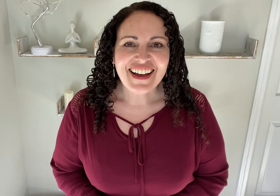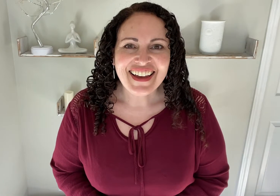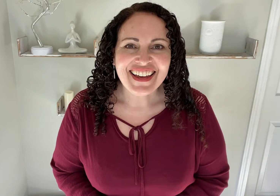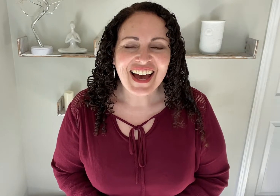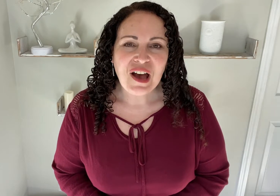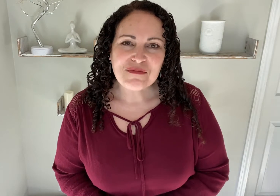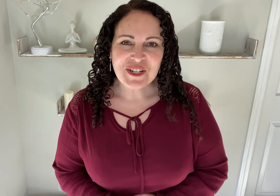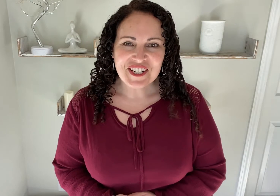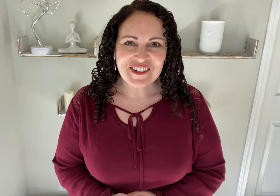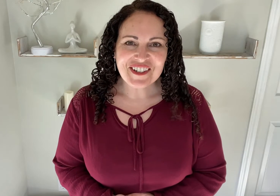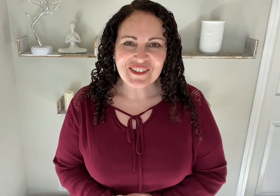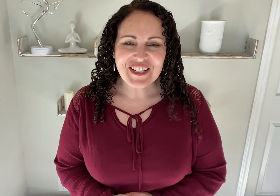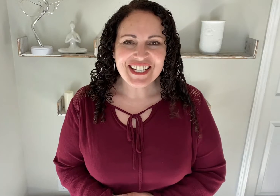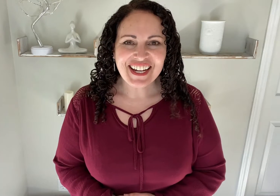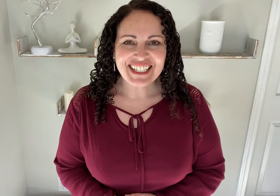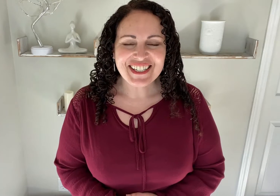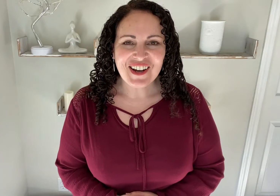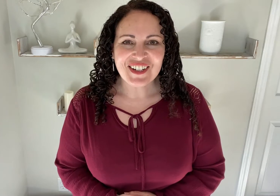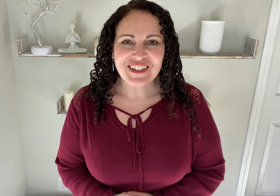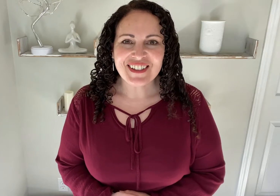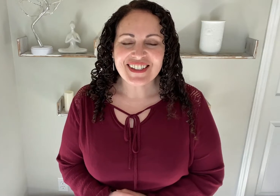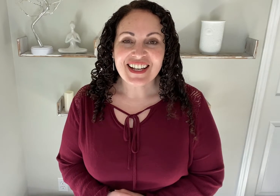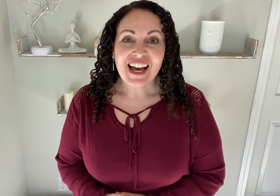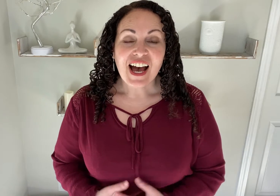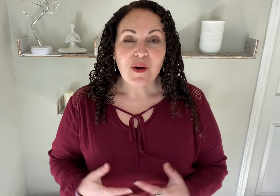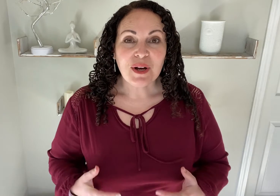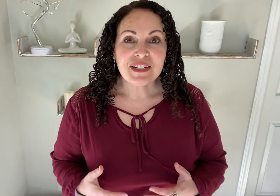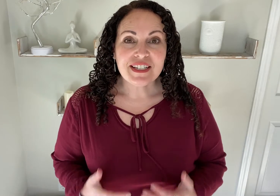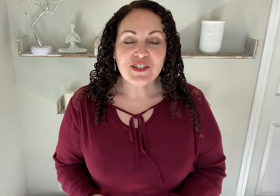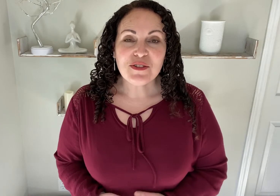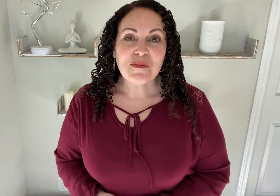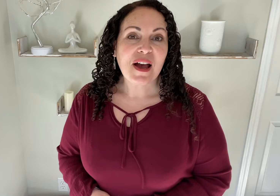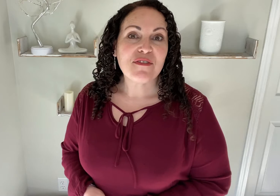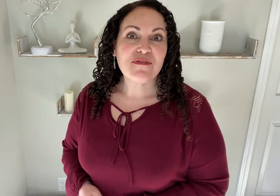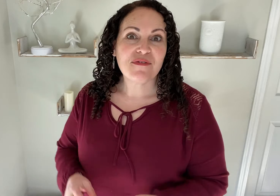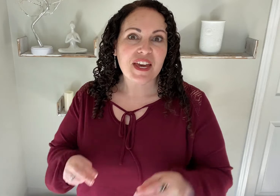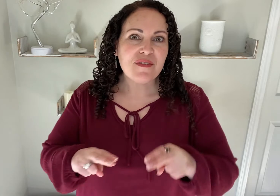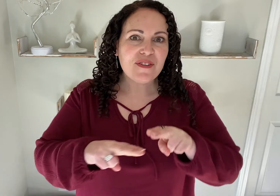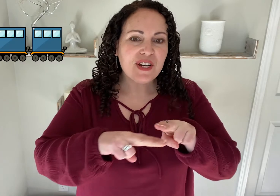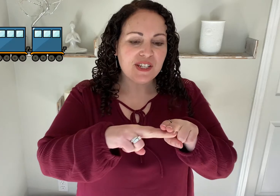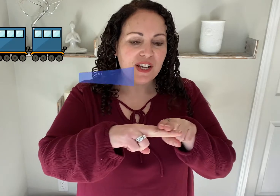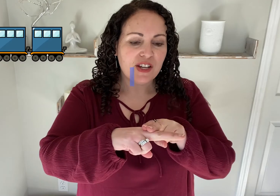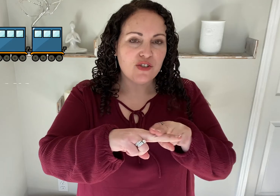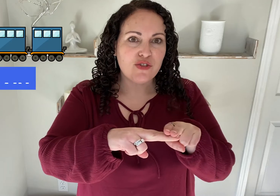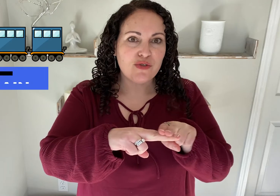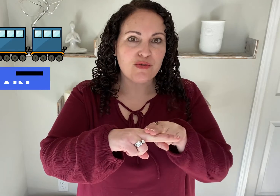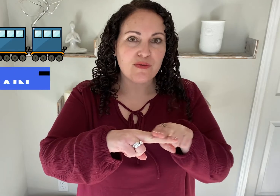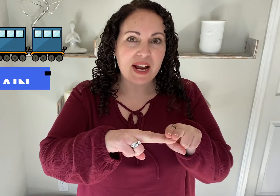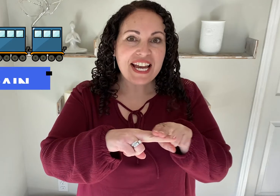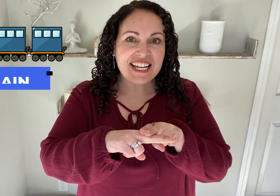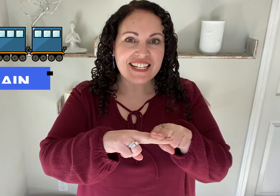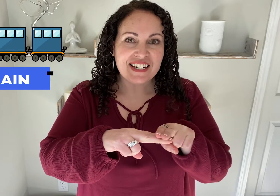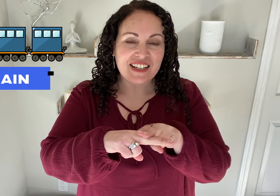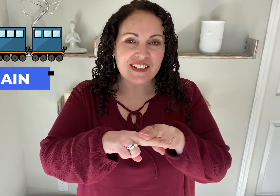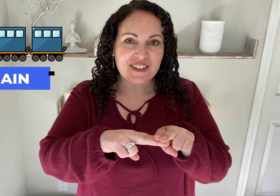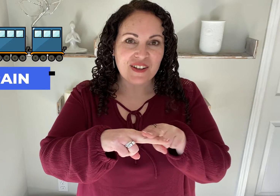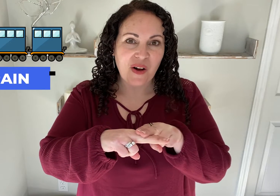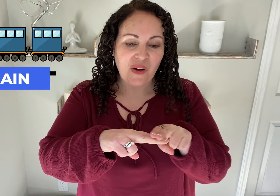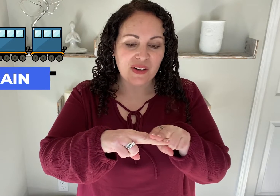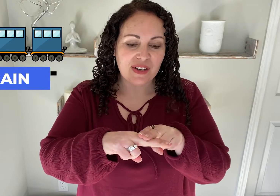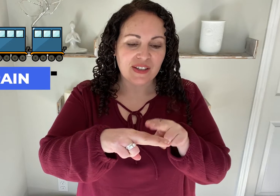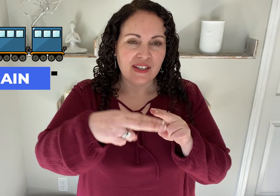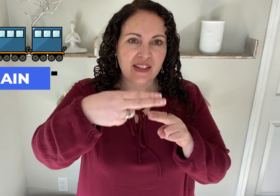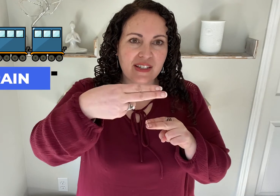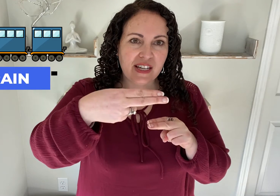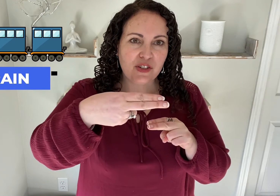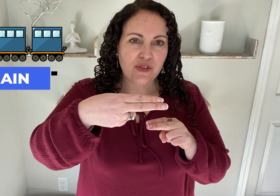Hi! I'm Shira with Tiny Talkers. I want to teach you my favorite my favorite train song. Take 2